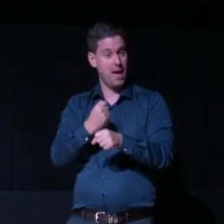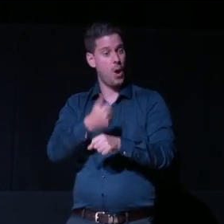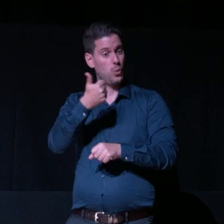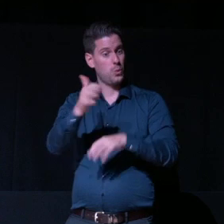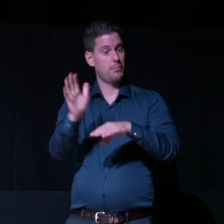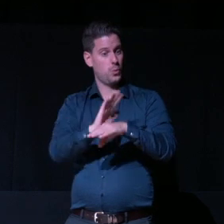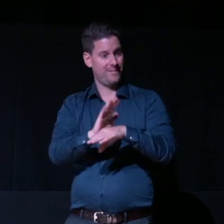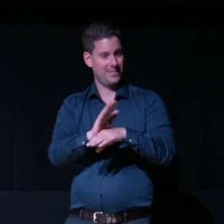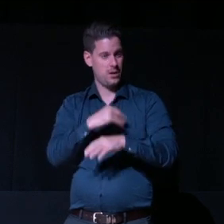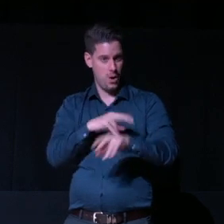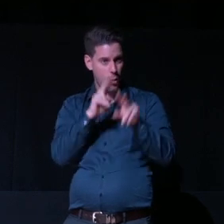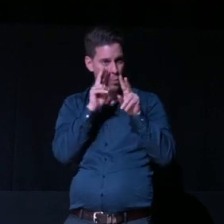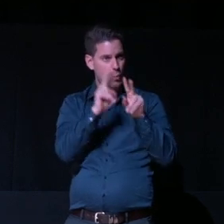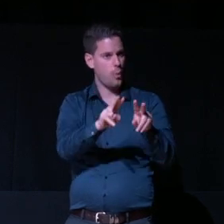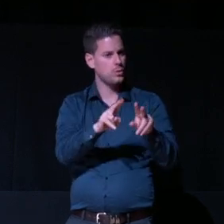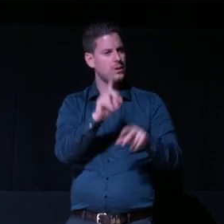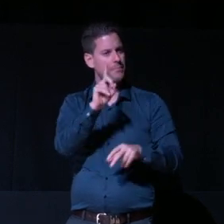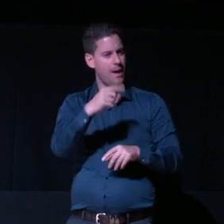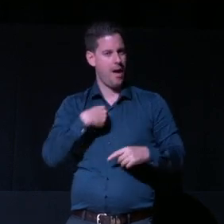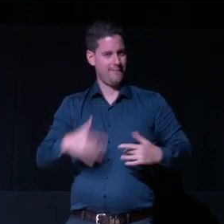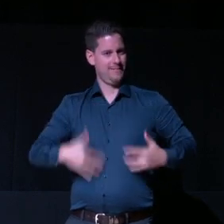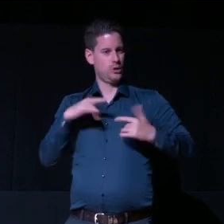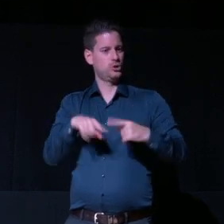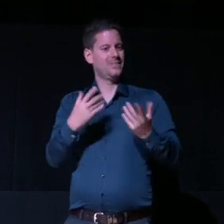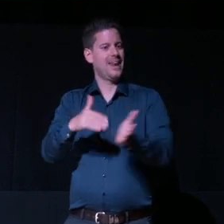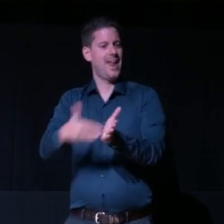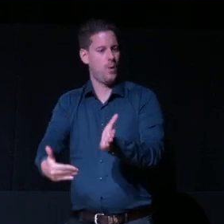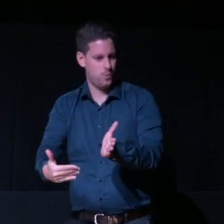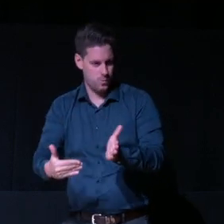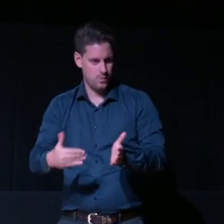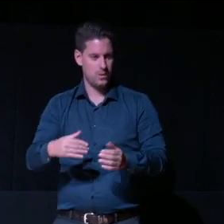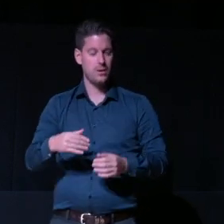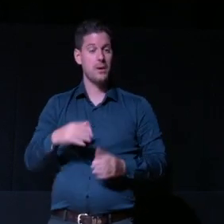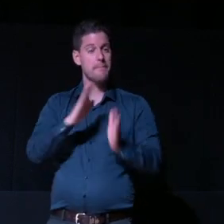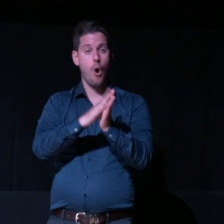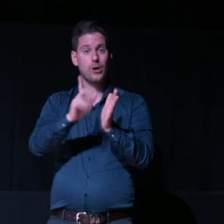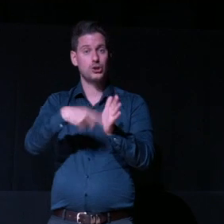think about different things to what I was before like same with Michael Jackson music and it's